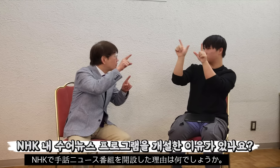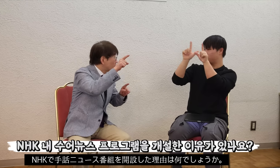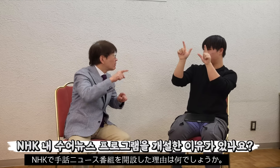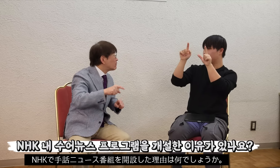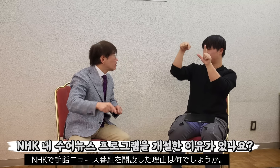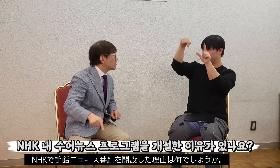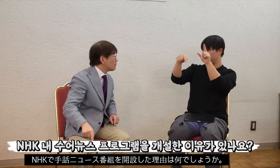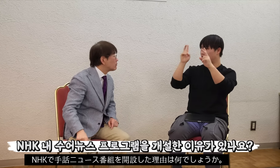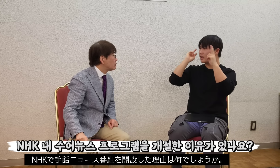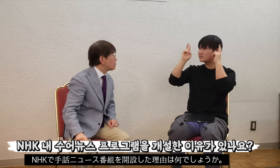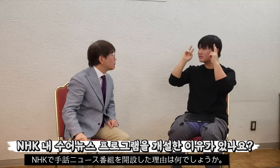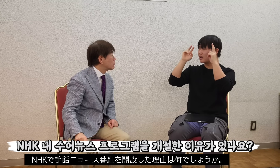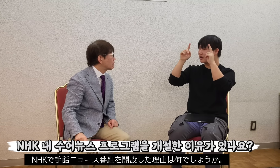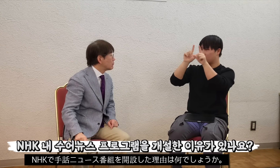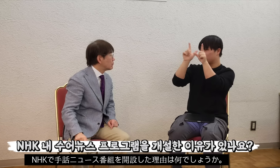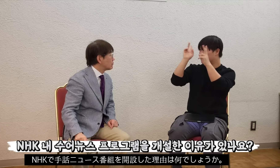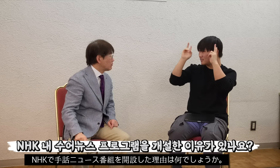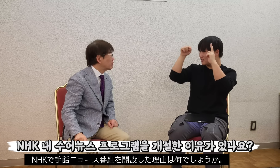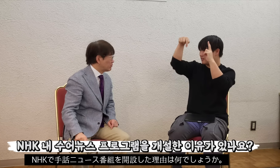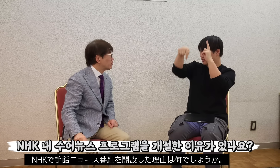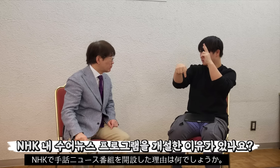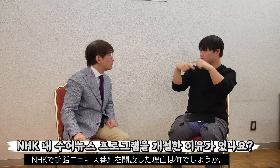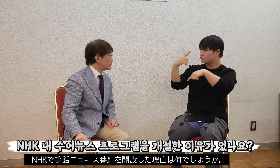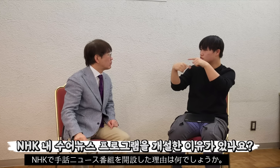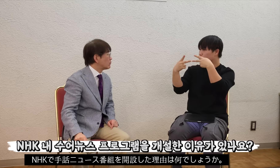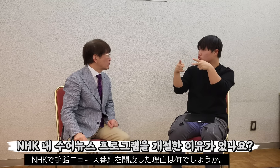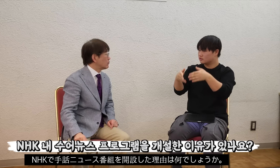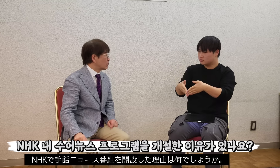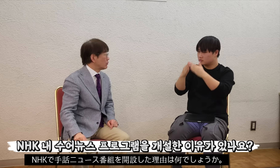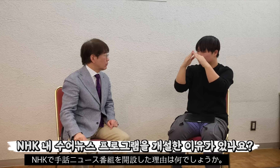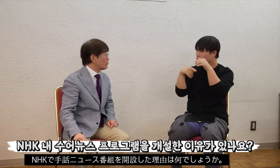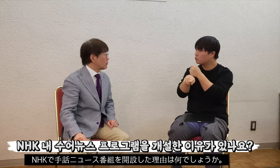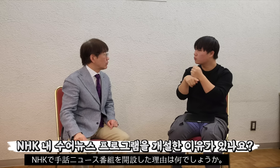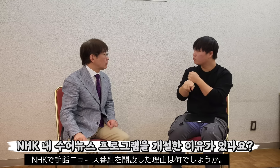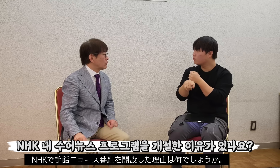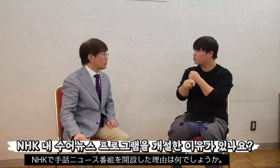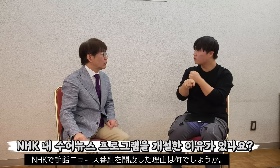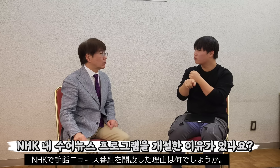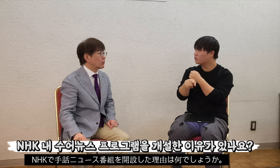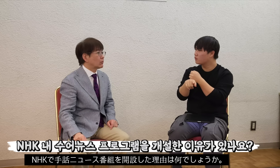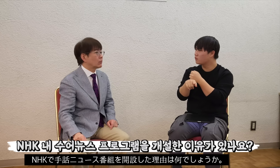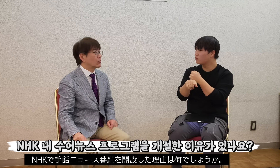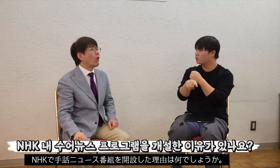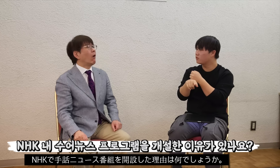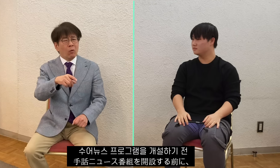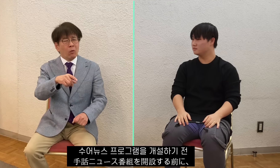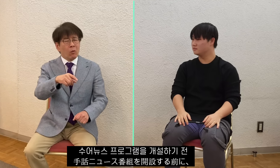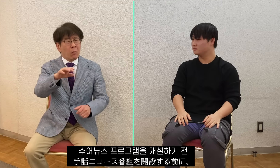Is there any reason why NHK Broadcasting Company opened a sign language program?